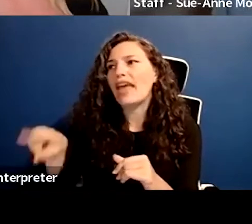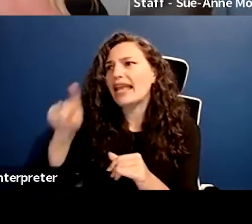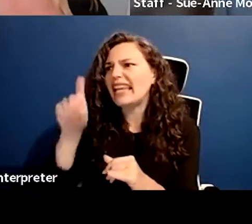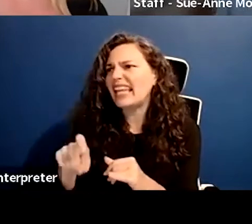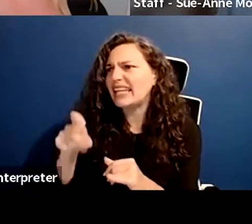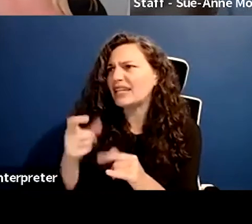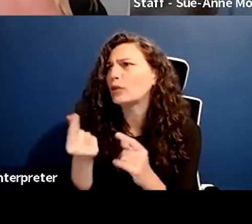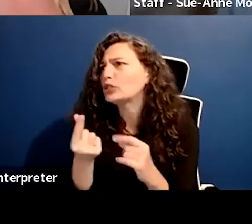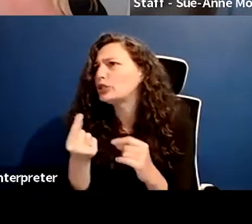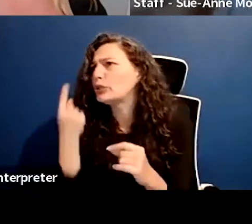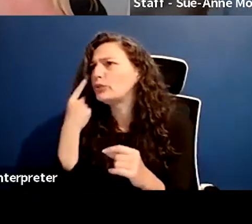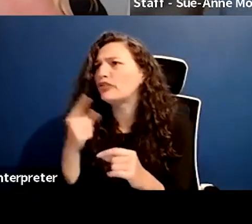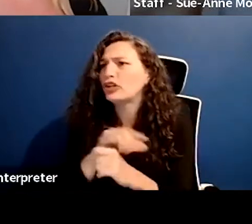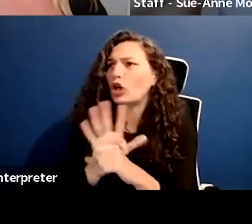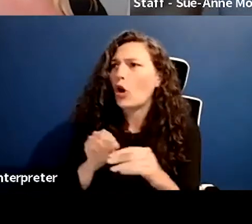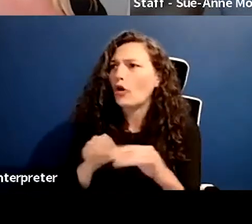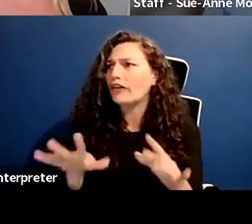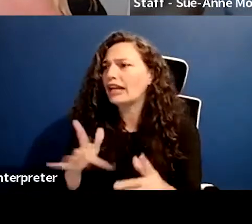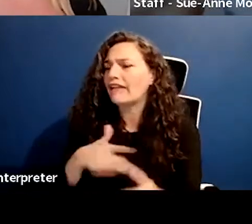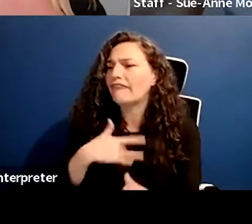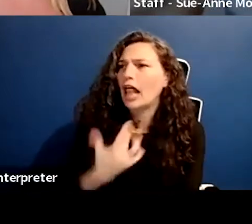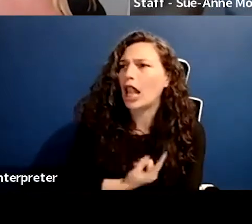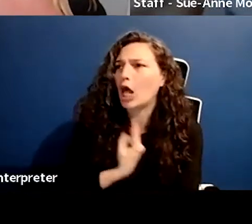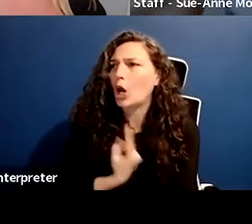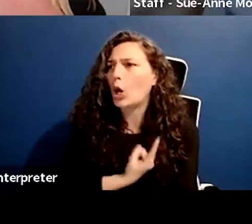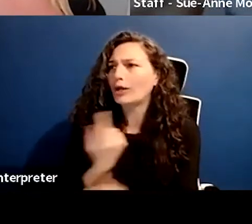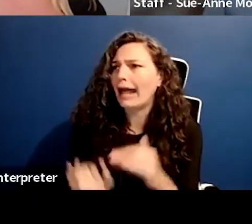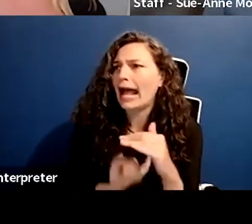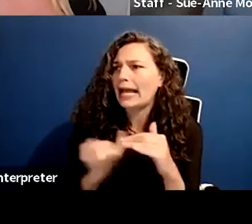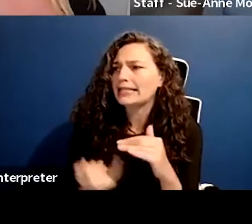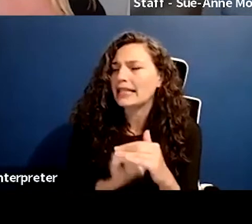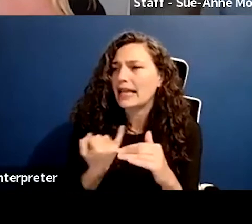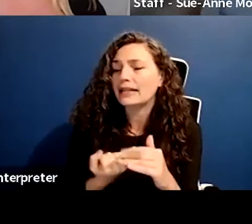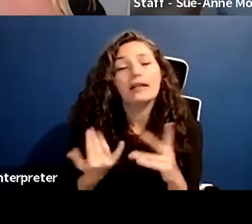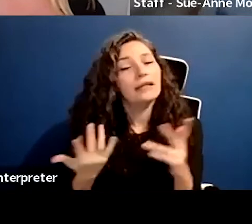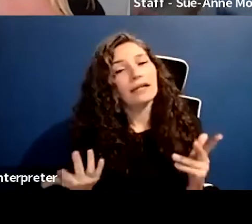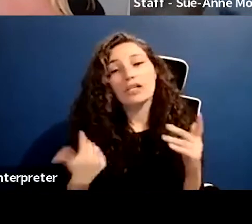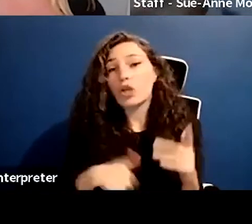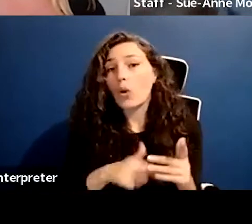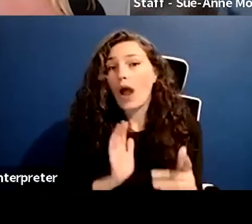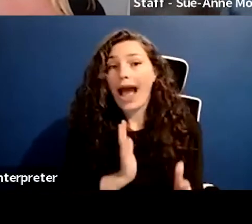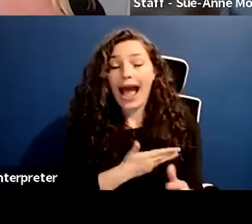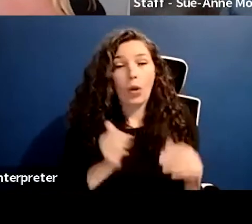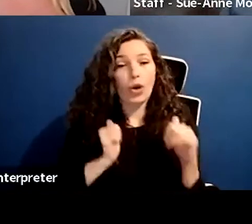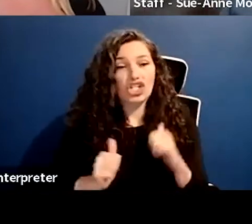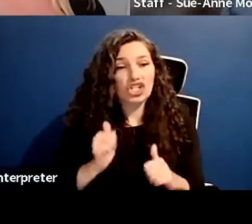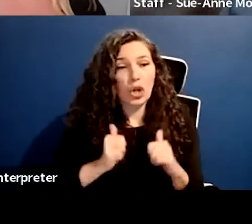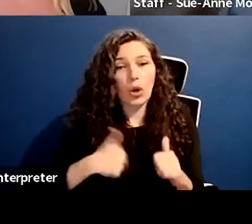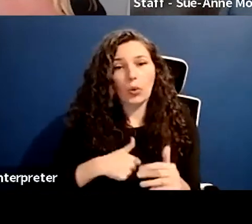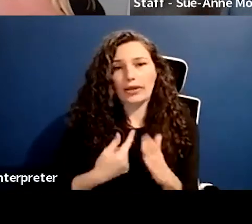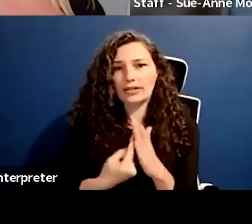but also a lot of people just felt alone and felt isolated. And we are a show that, we cover a lot of reality shows,